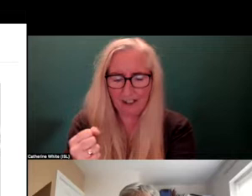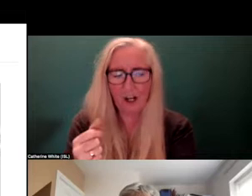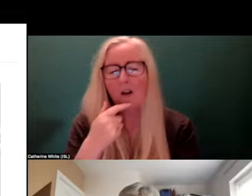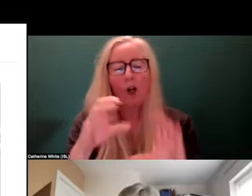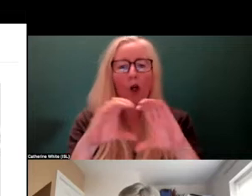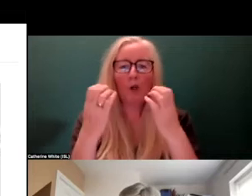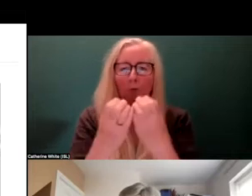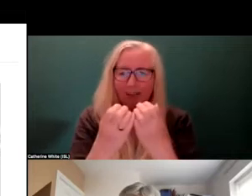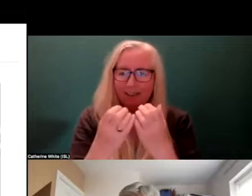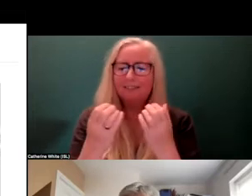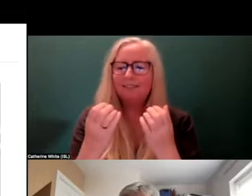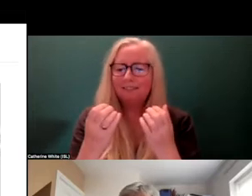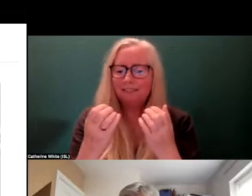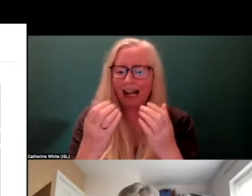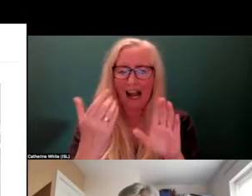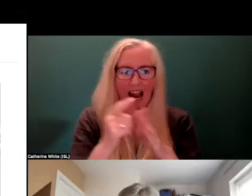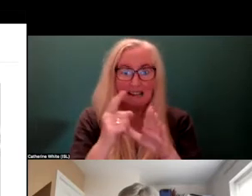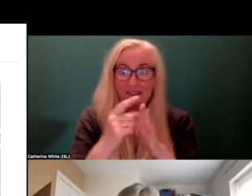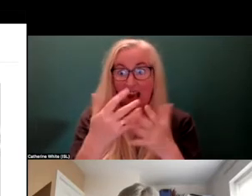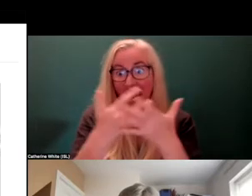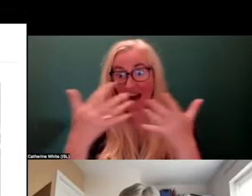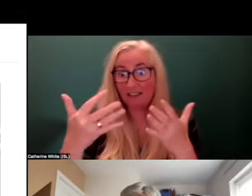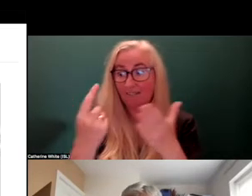vanishing communities, and intense isolation.